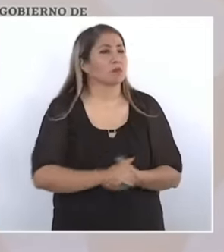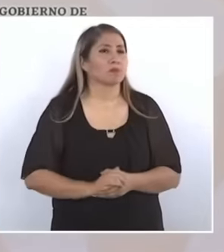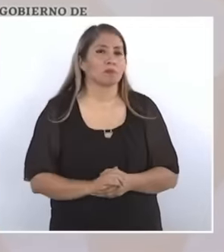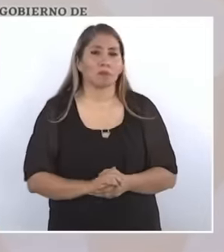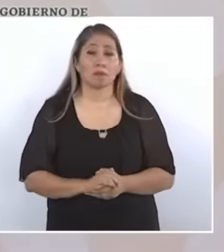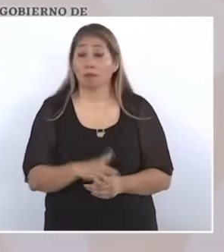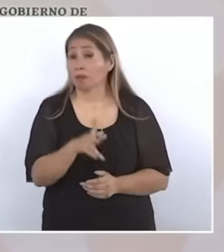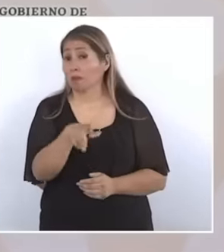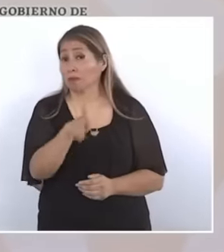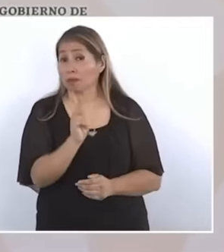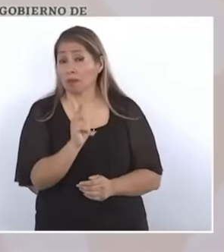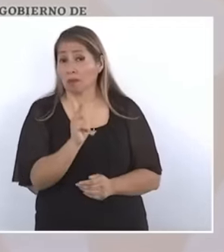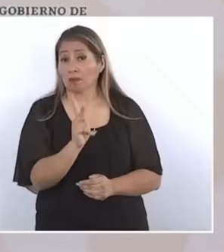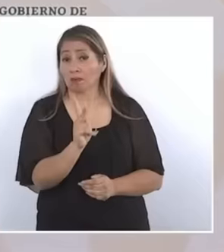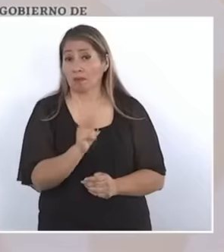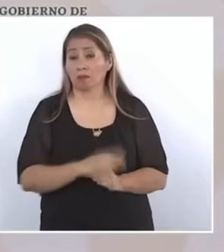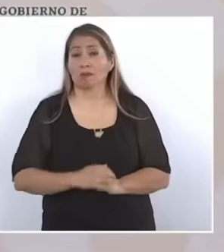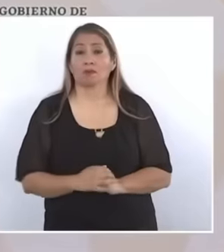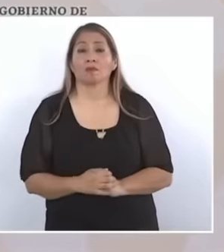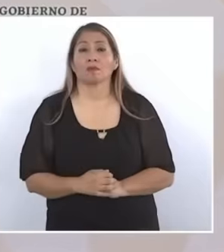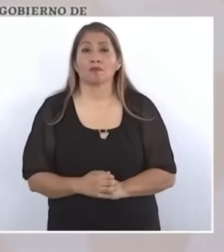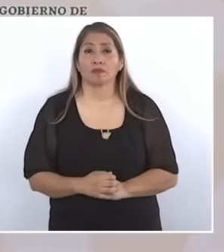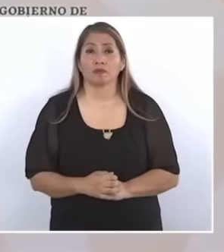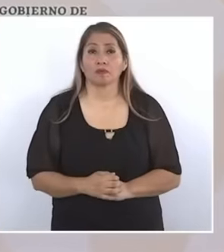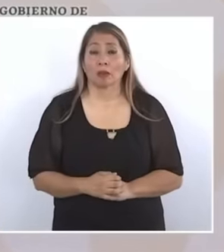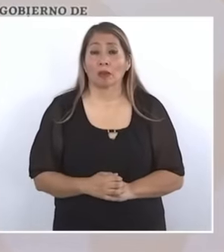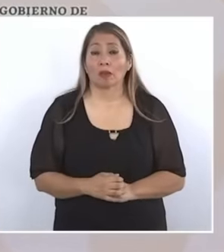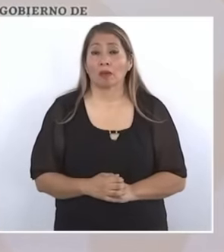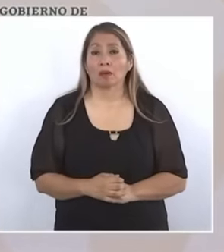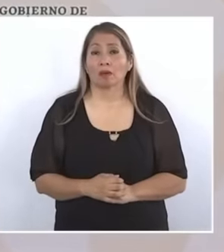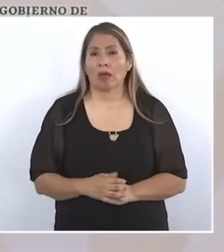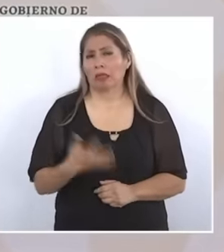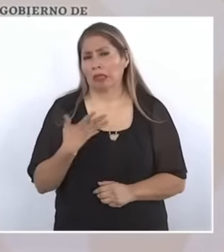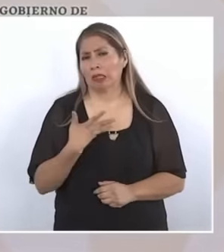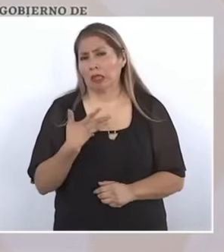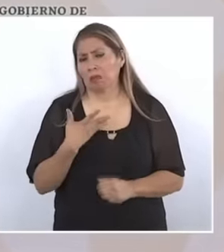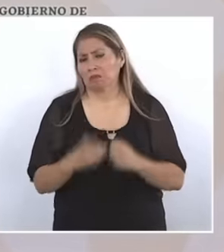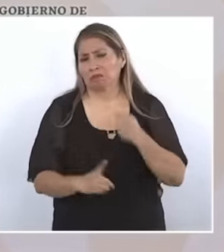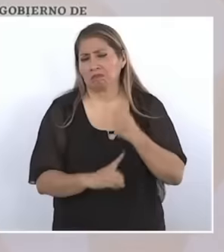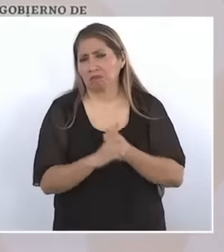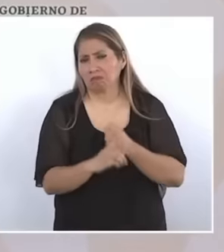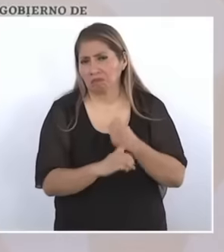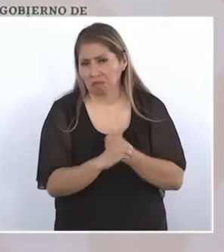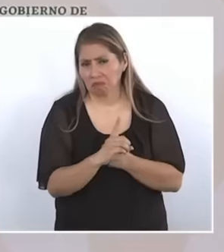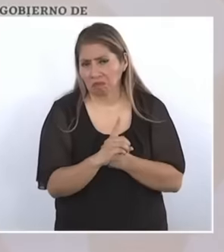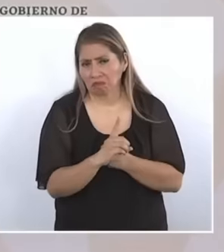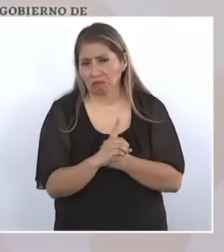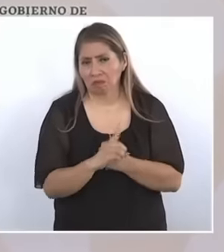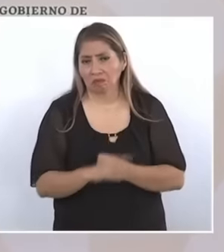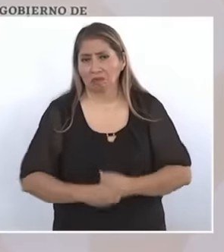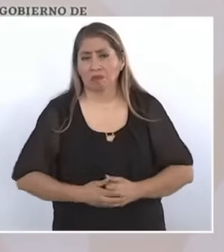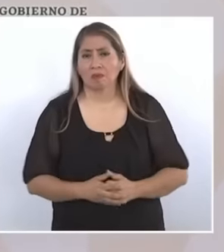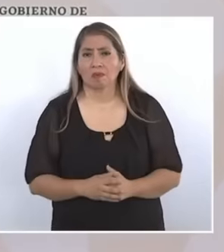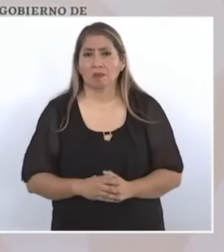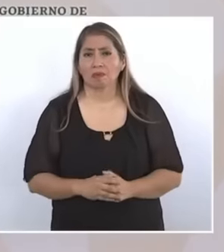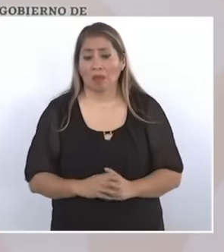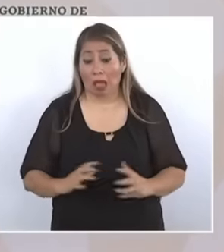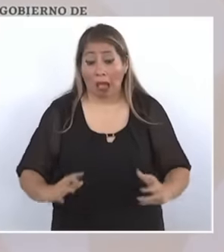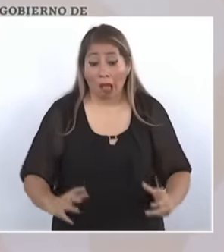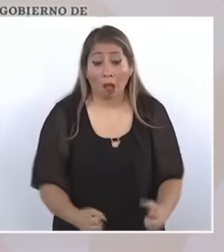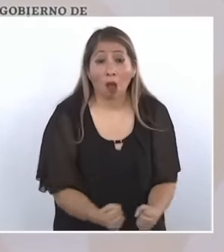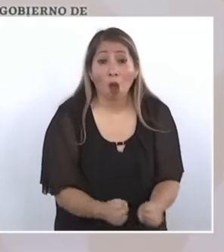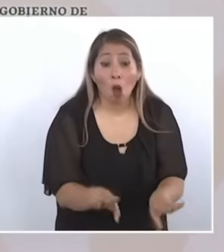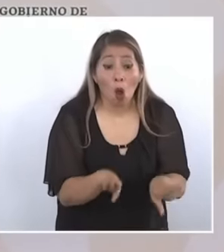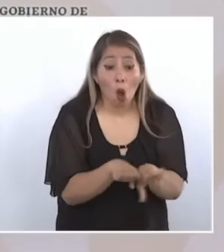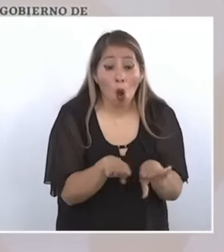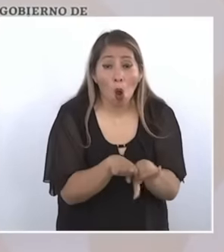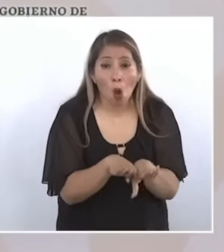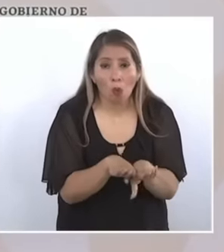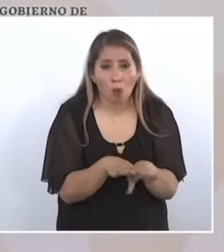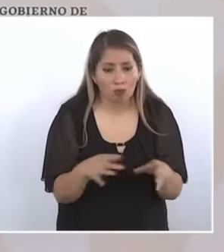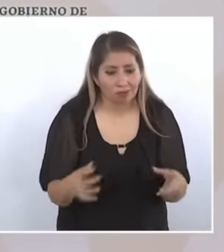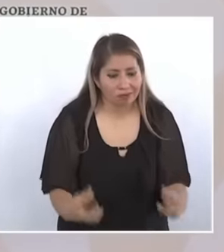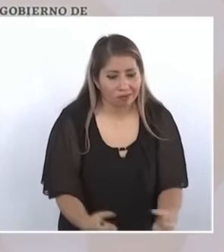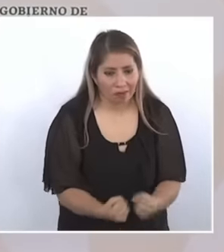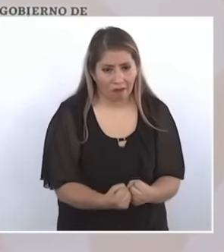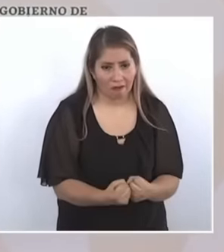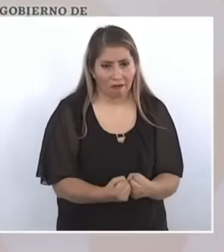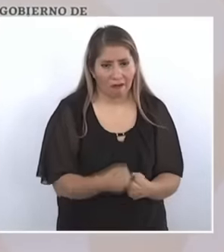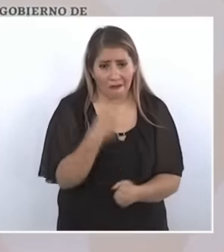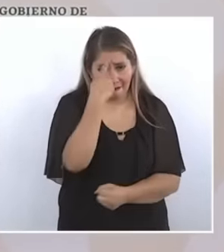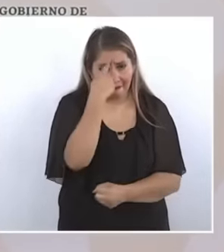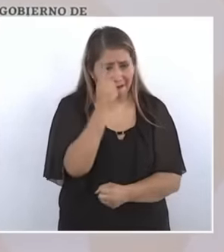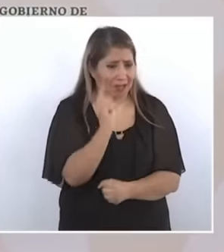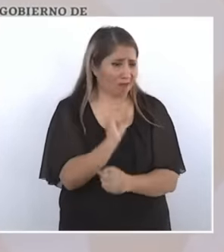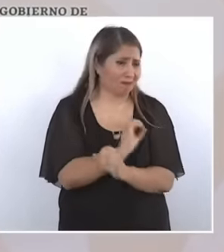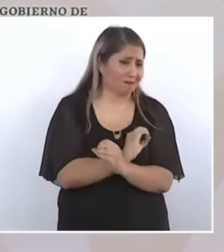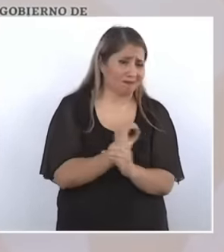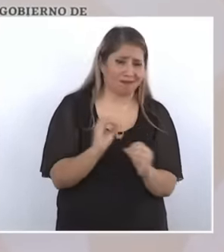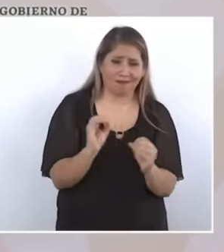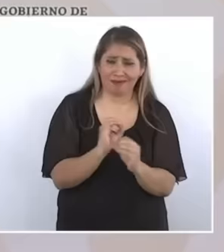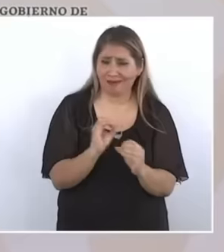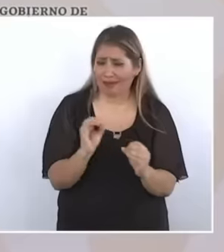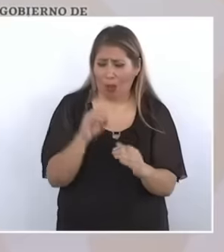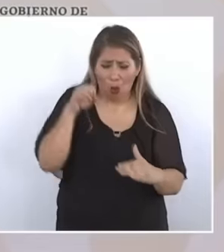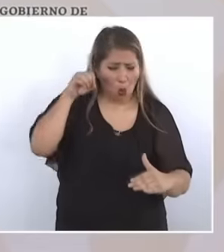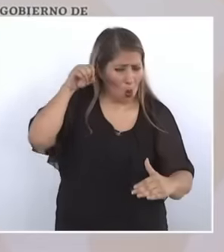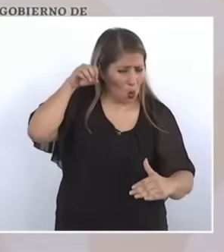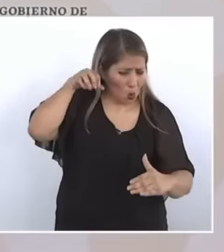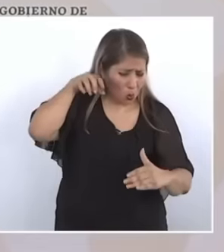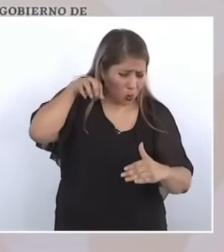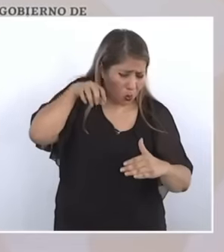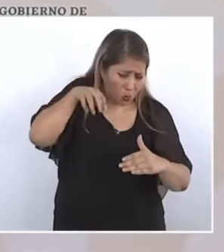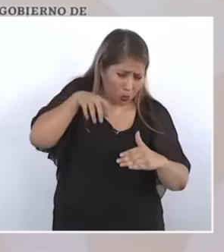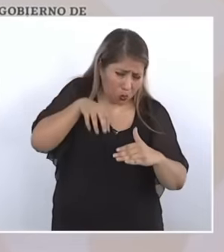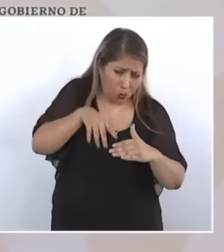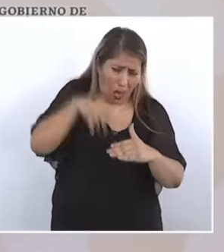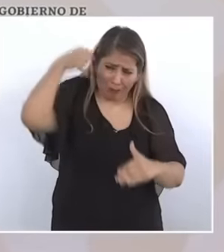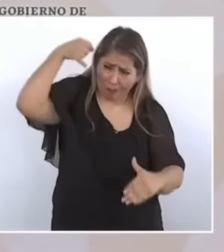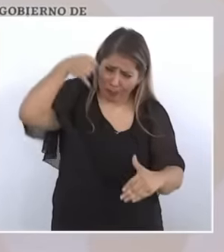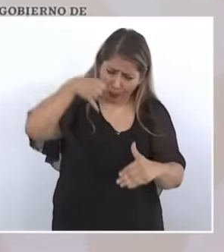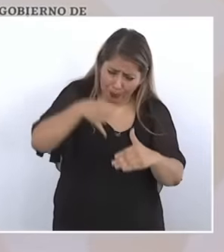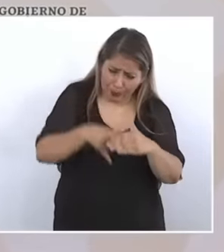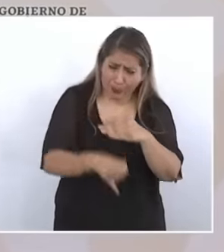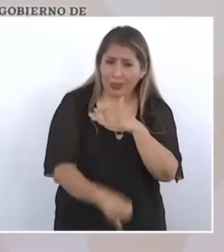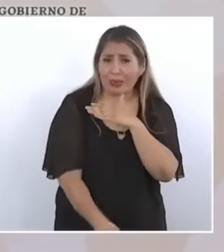But we have the problem that the rescue is not going to be easy, it is going to have many risks, eh, we can